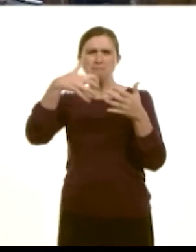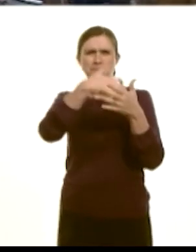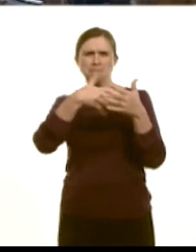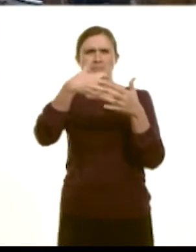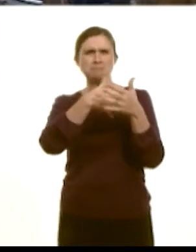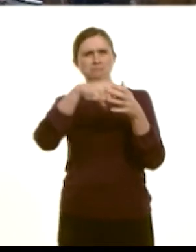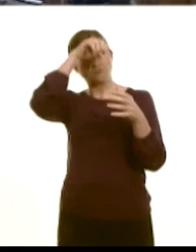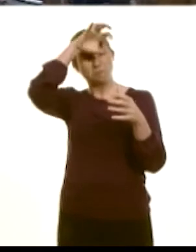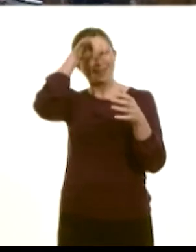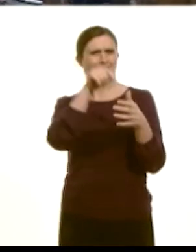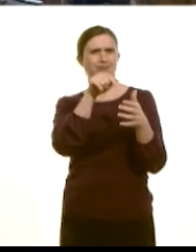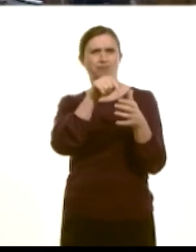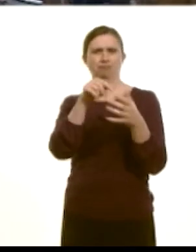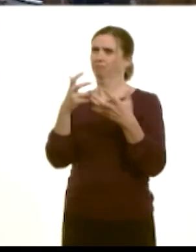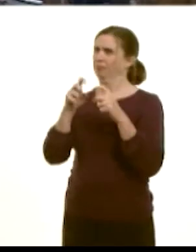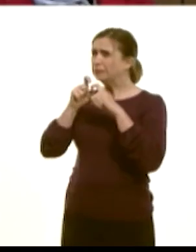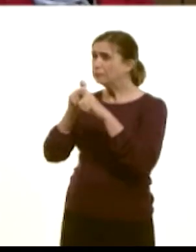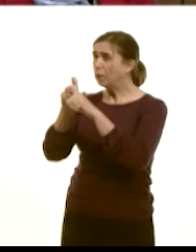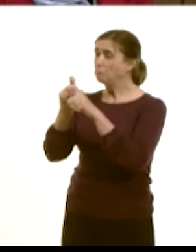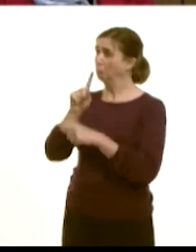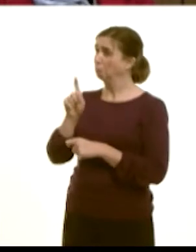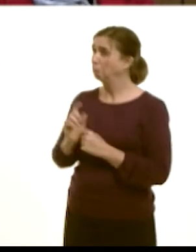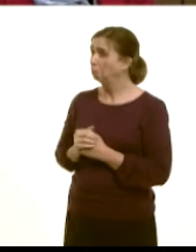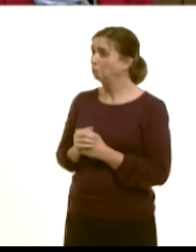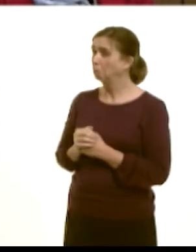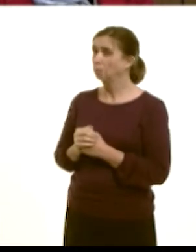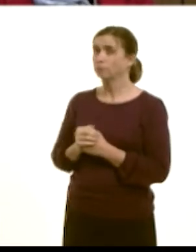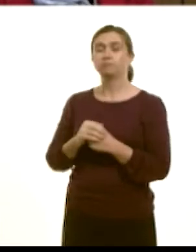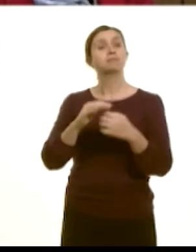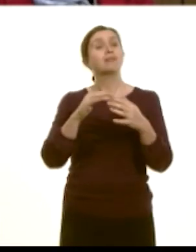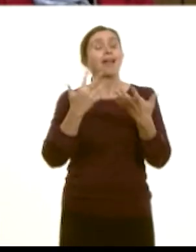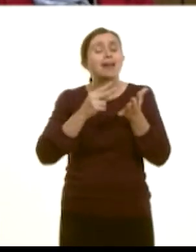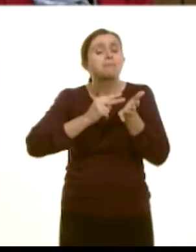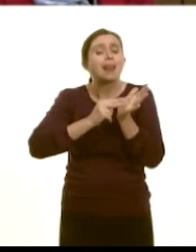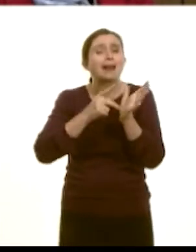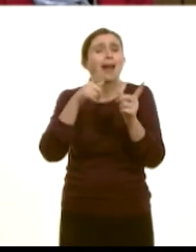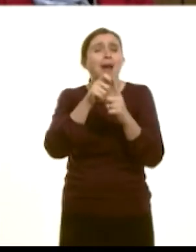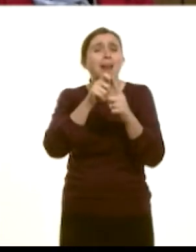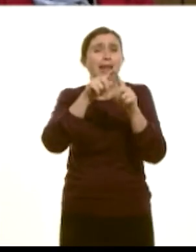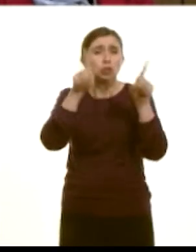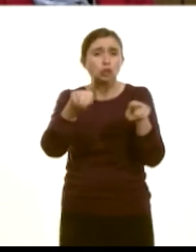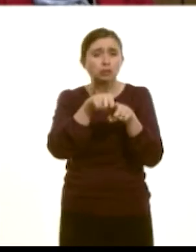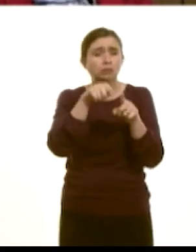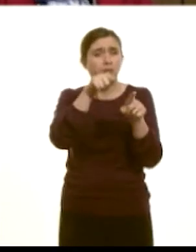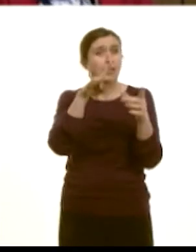Carwyn Jones: I would expect, of course, for any planning applications relating to coal